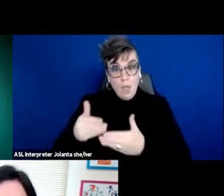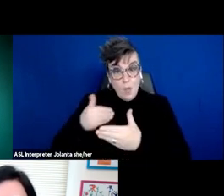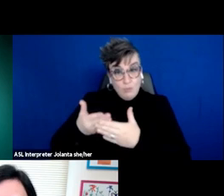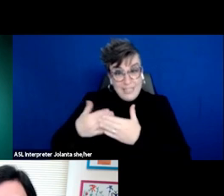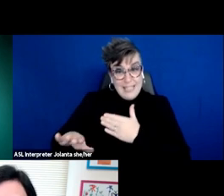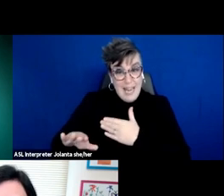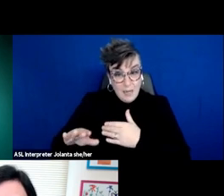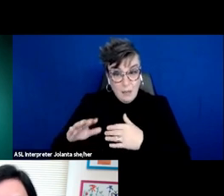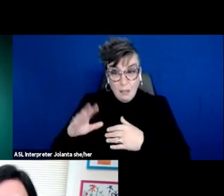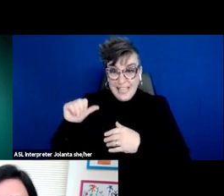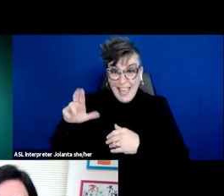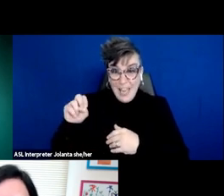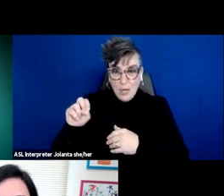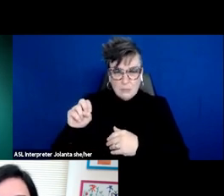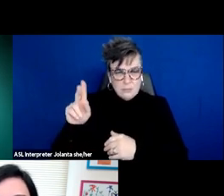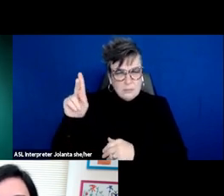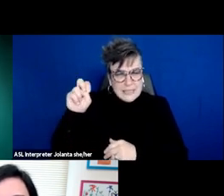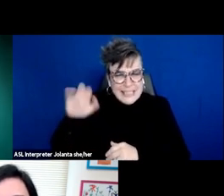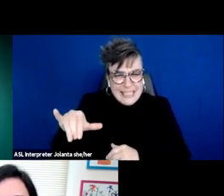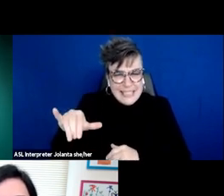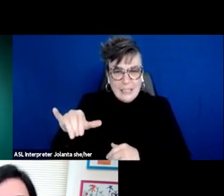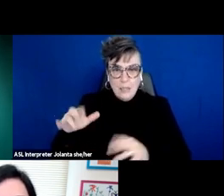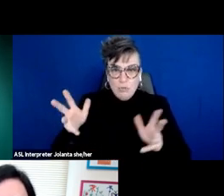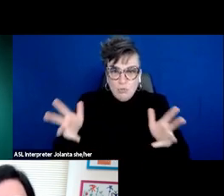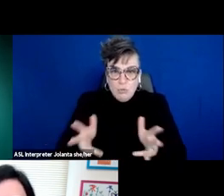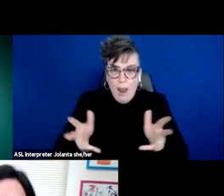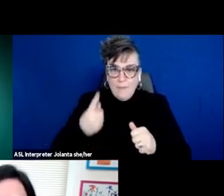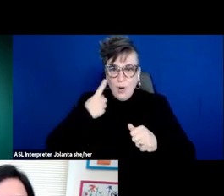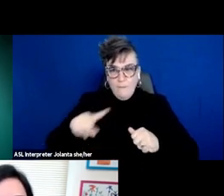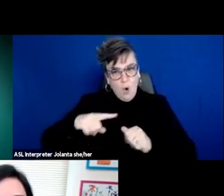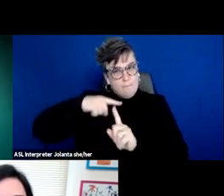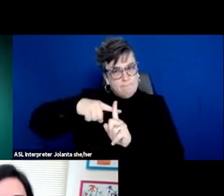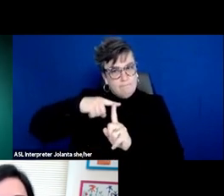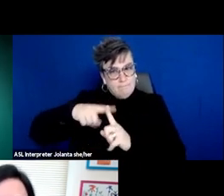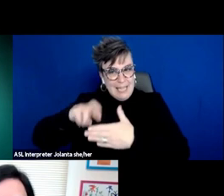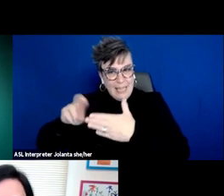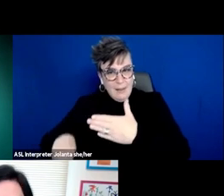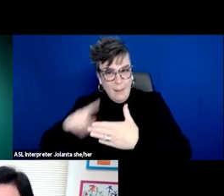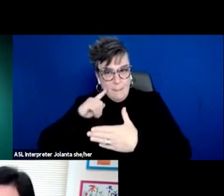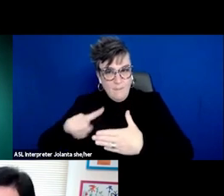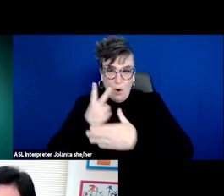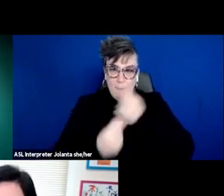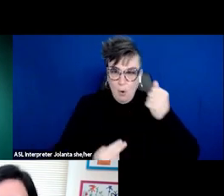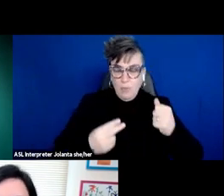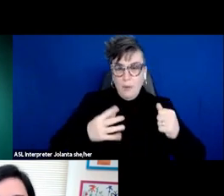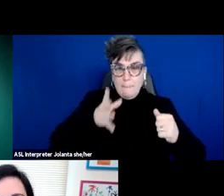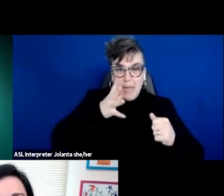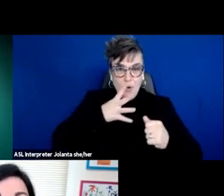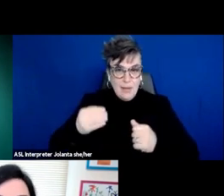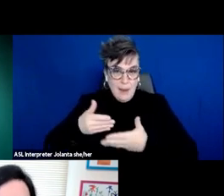of both pregnancy and infant outcomes. Further, when we are not able to obtain appropriate